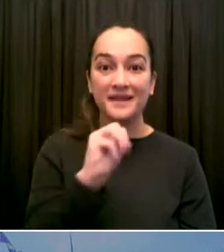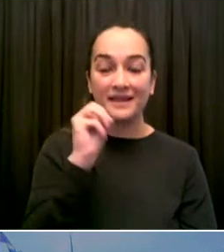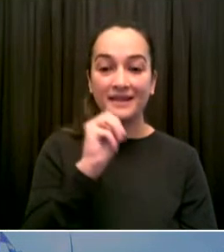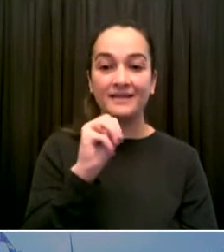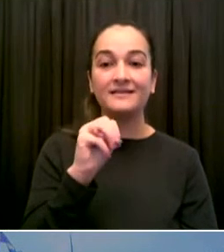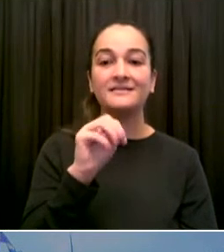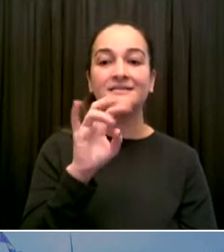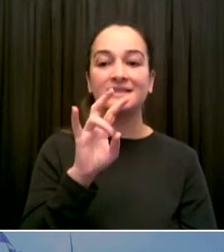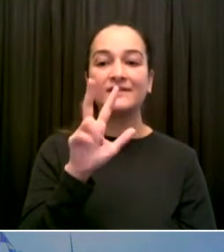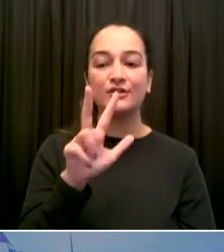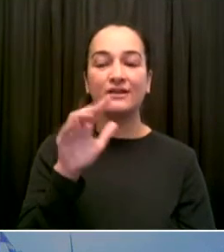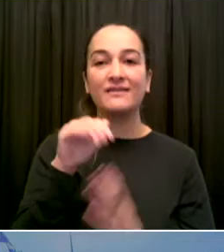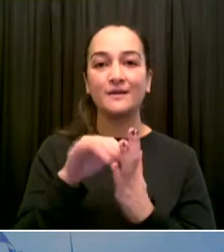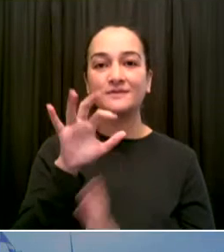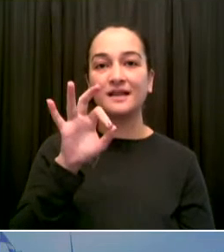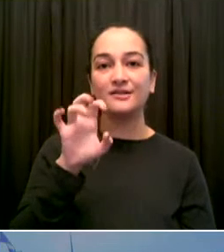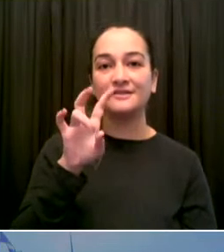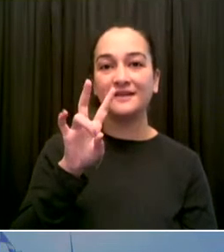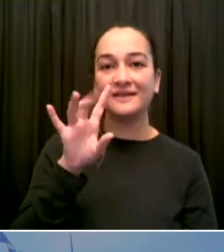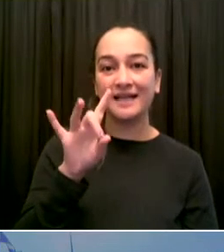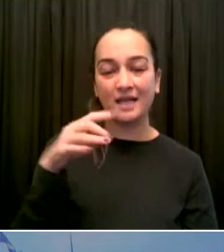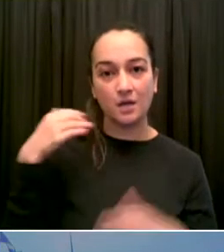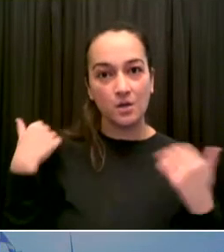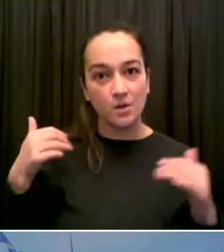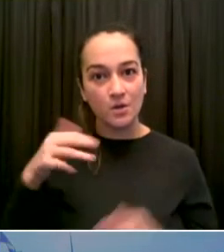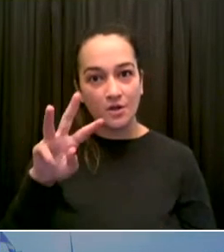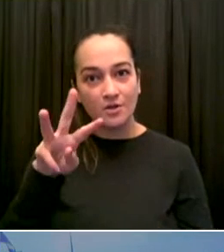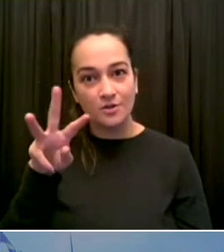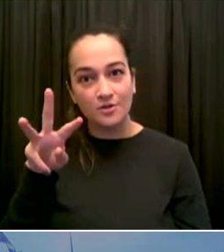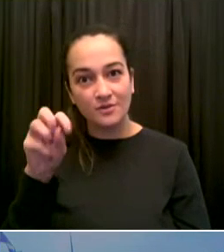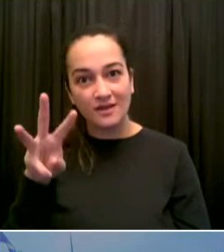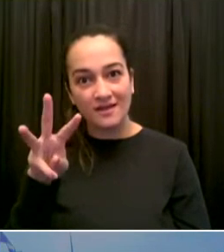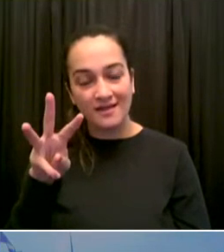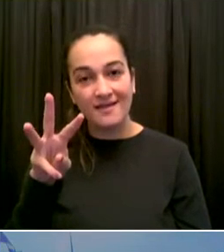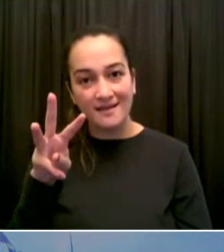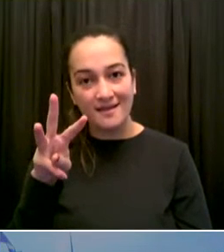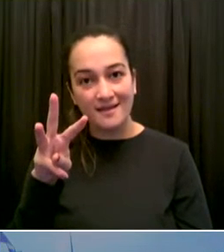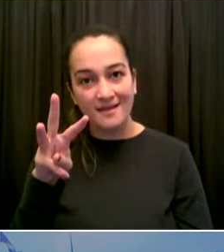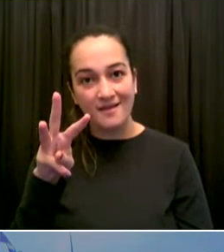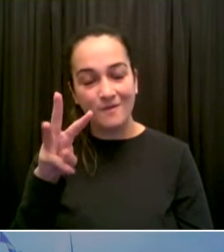THIS IS WHY EVERYTHING ELSE WE TALKED ABOUT EARLIER IS POSSIBLE.